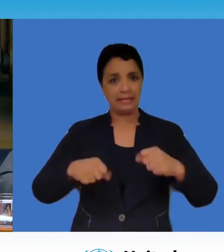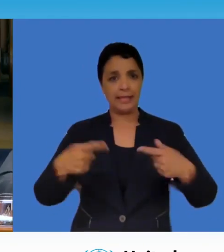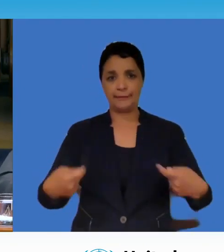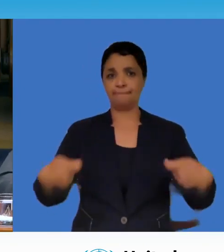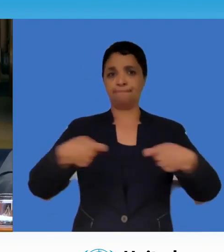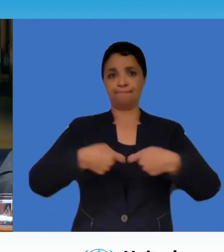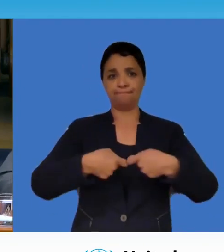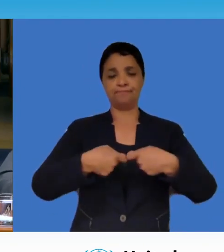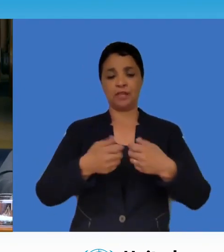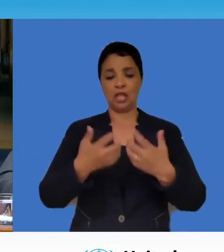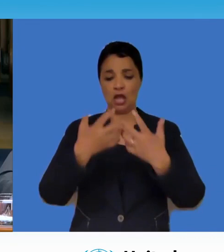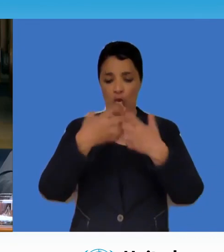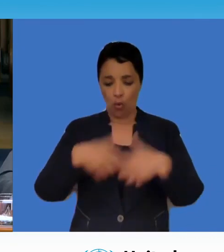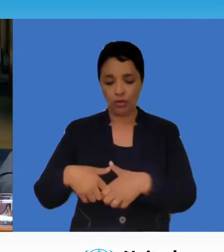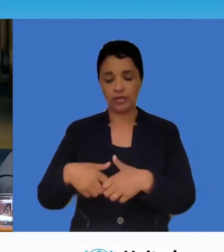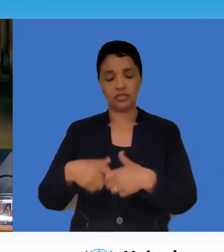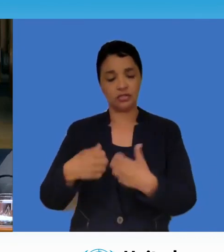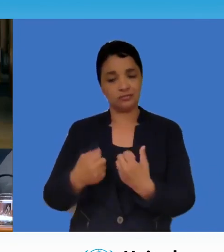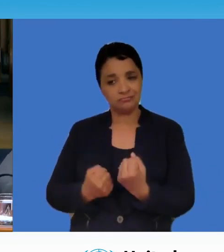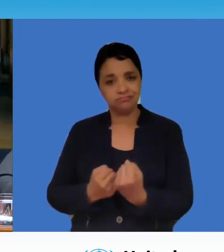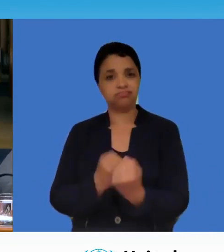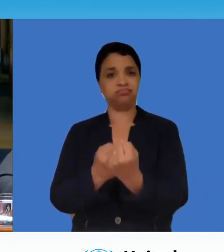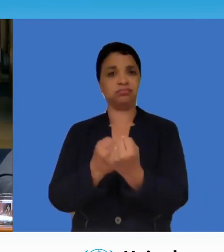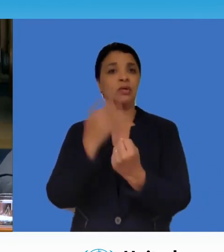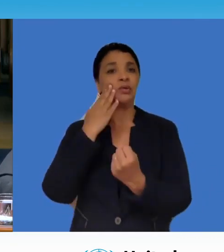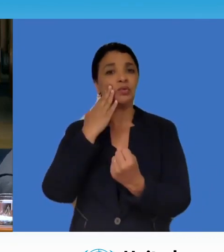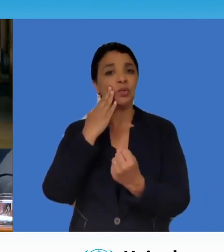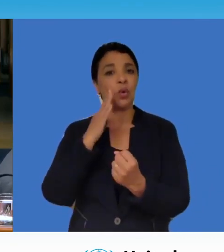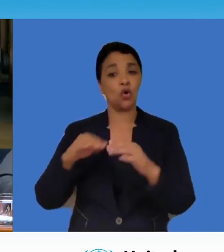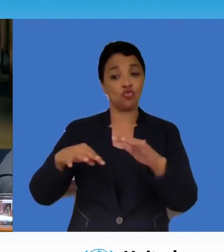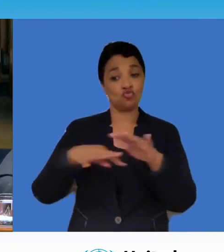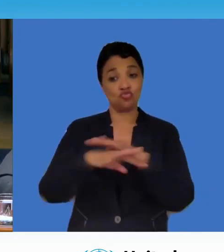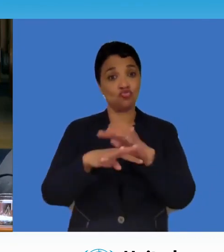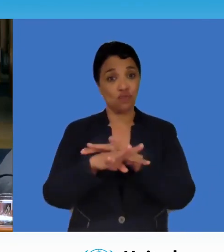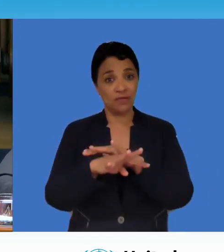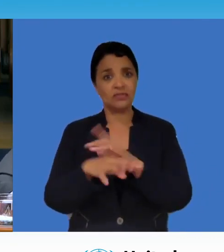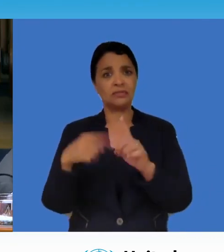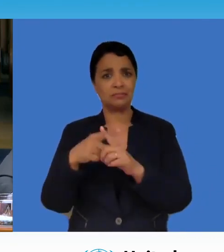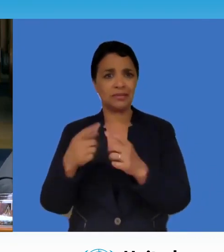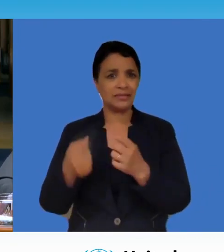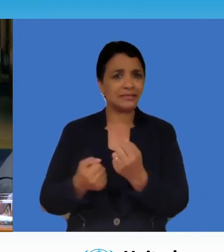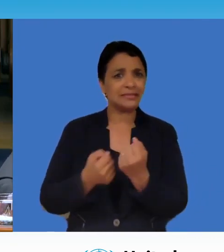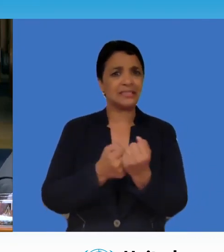advantages and improve coordination and efficiency to boost overall impact for refugees and and host